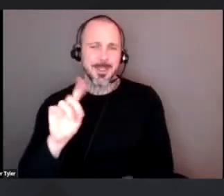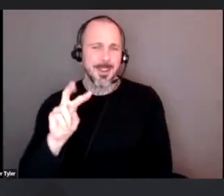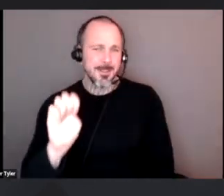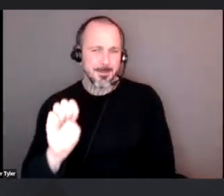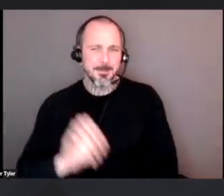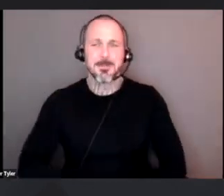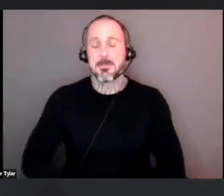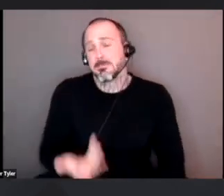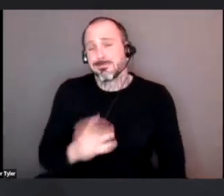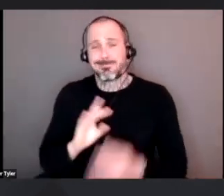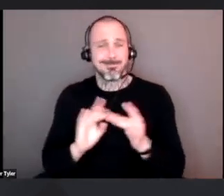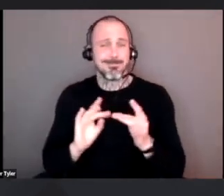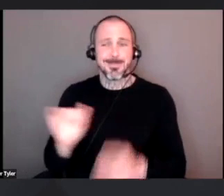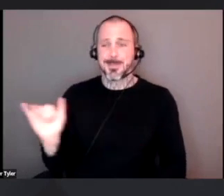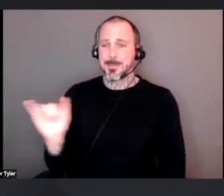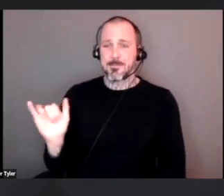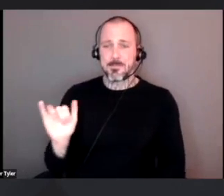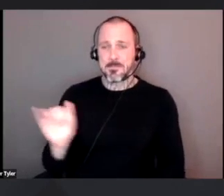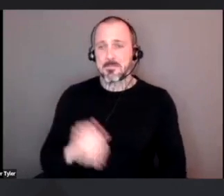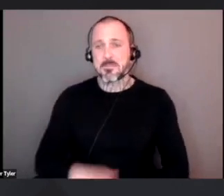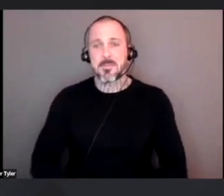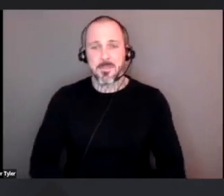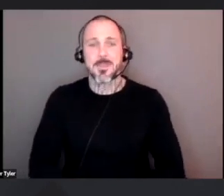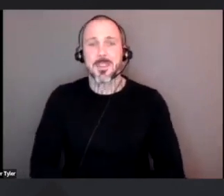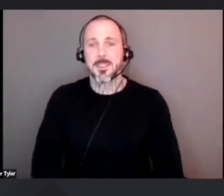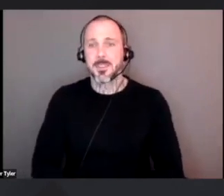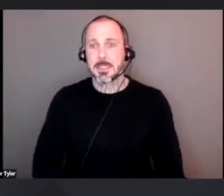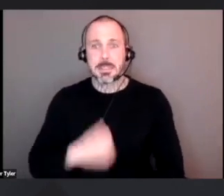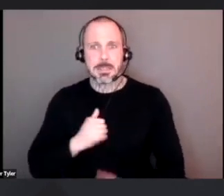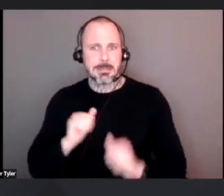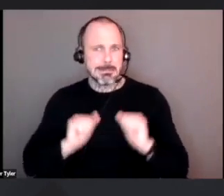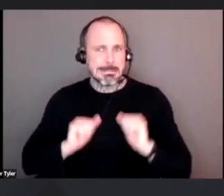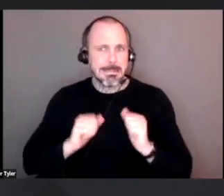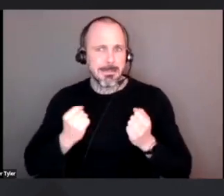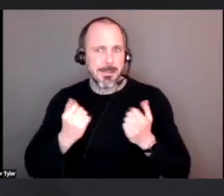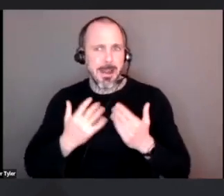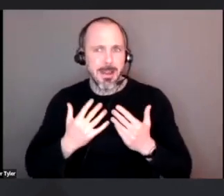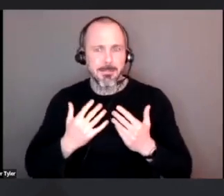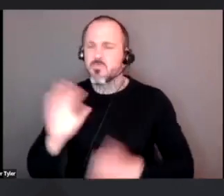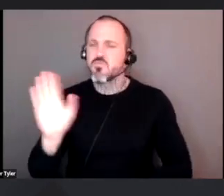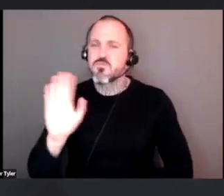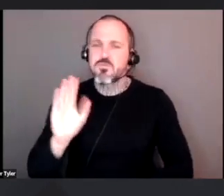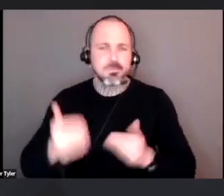Make it a team effort all the way from the owner to the managers, to all of the staff.